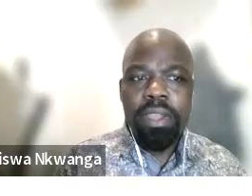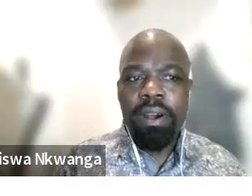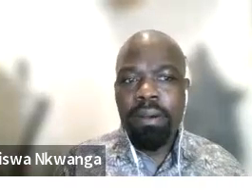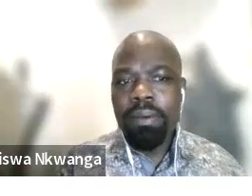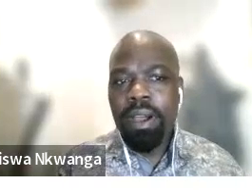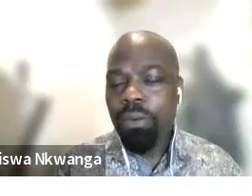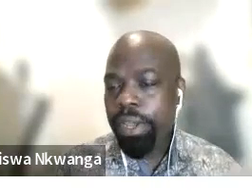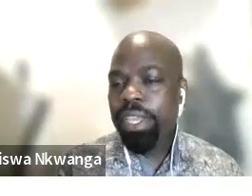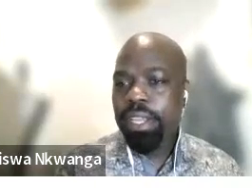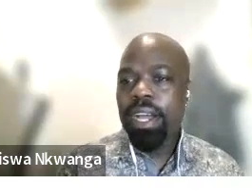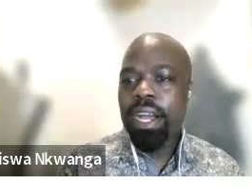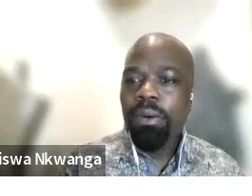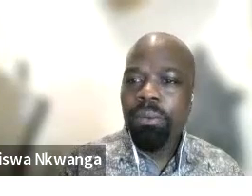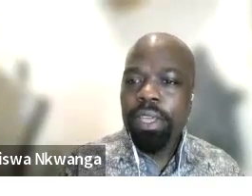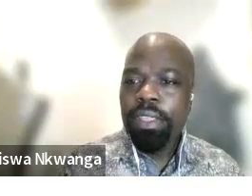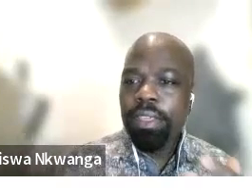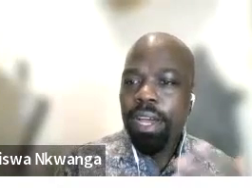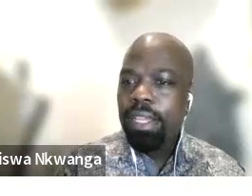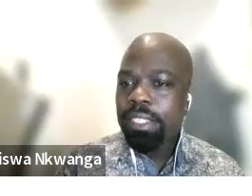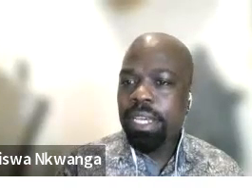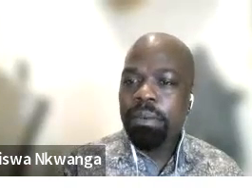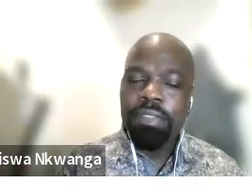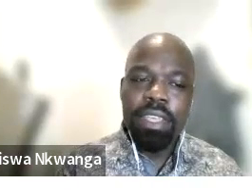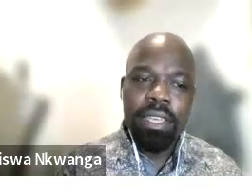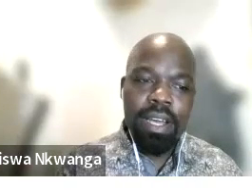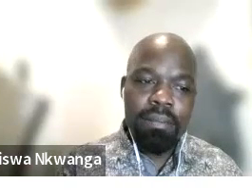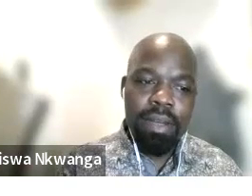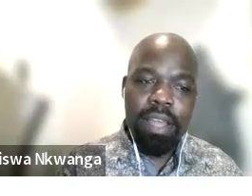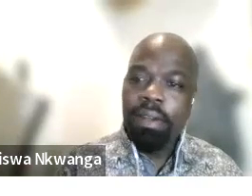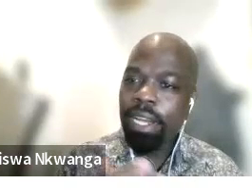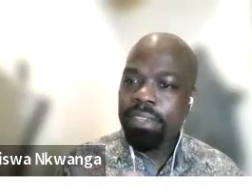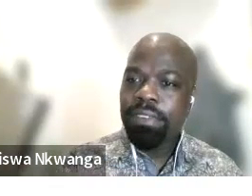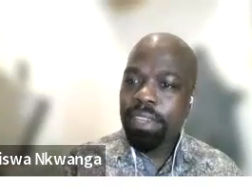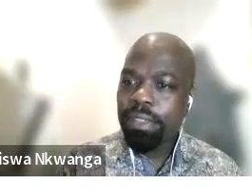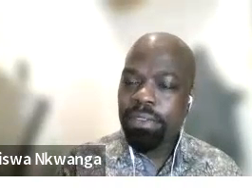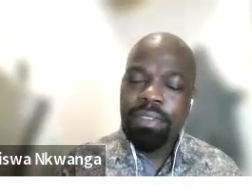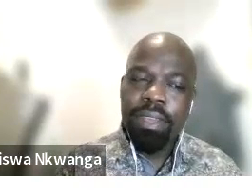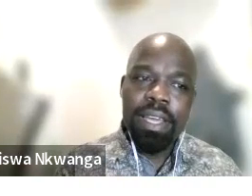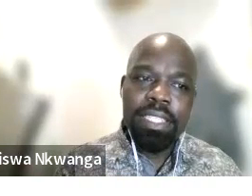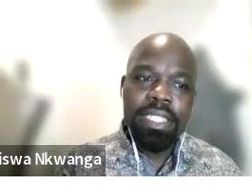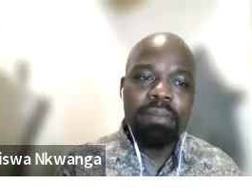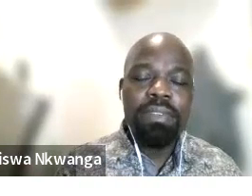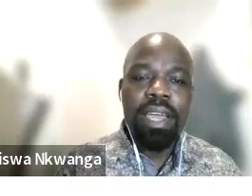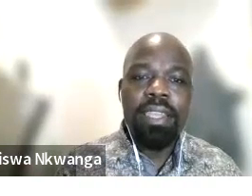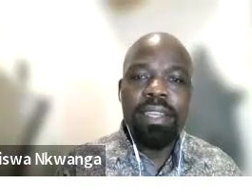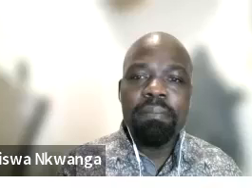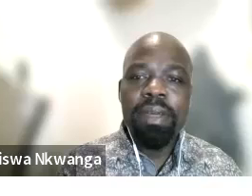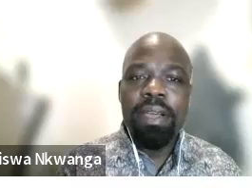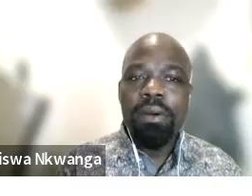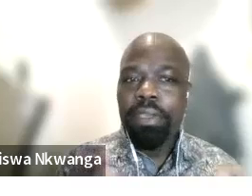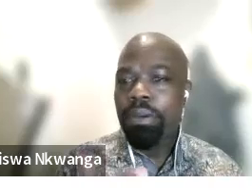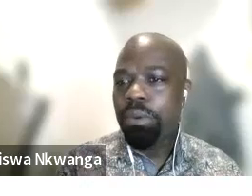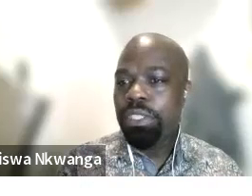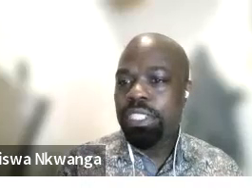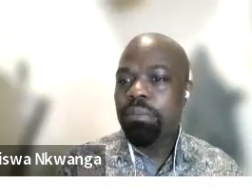We are working with some of the other actors in those HLMs, and here we'll not share more